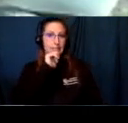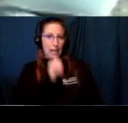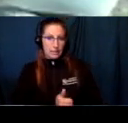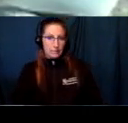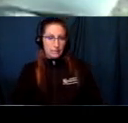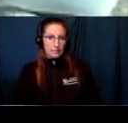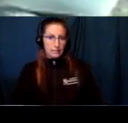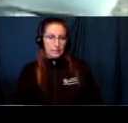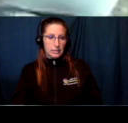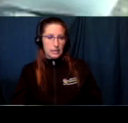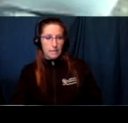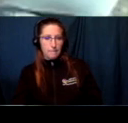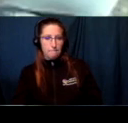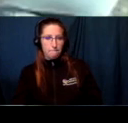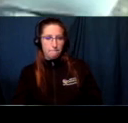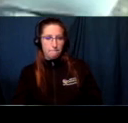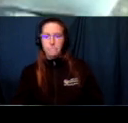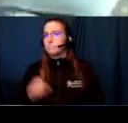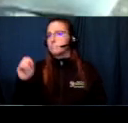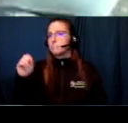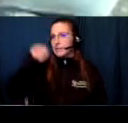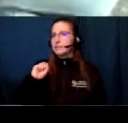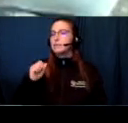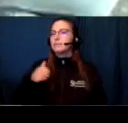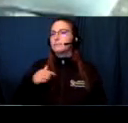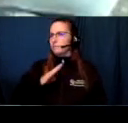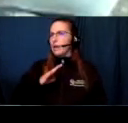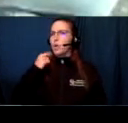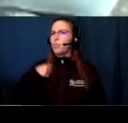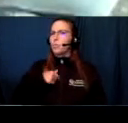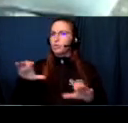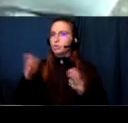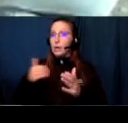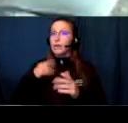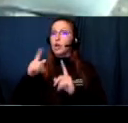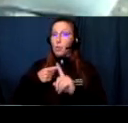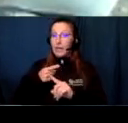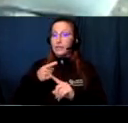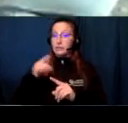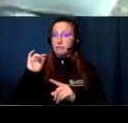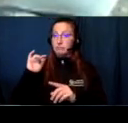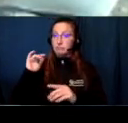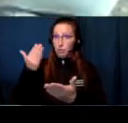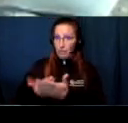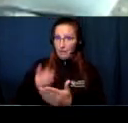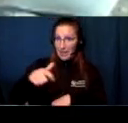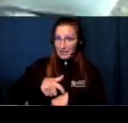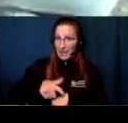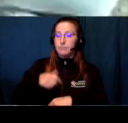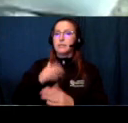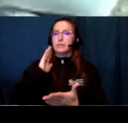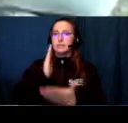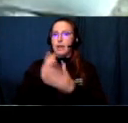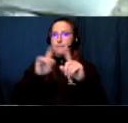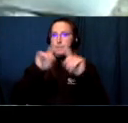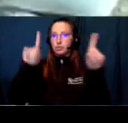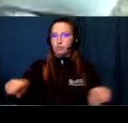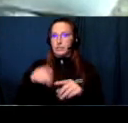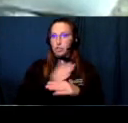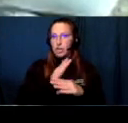Stacie: Okay I think what we'll do then Elizabeth is just have you stop sharing, stop sharing your screen when it comes